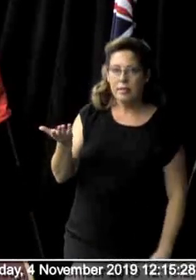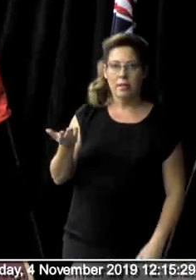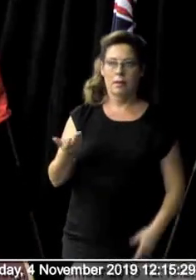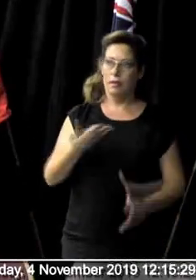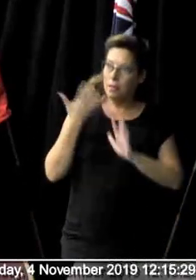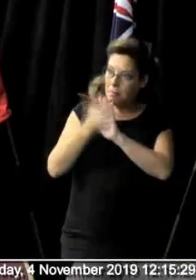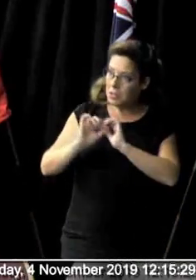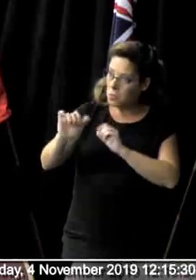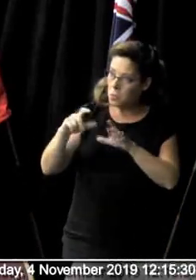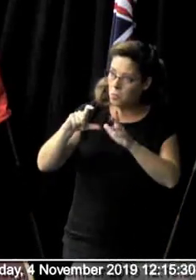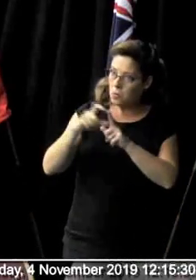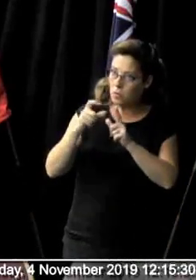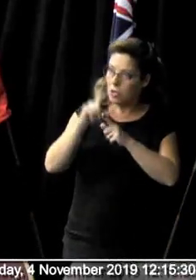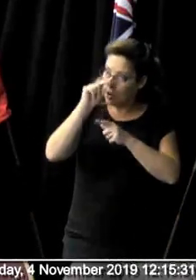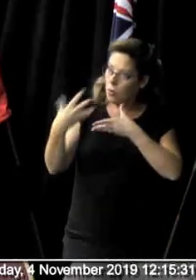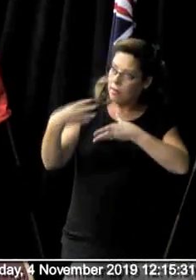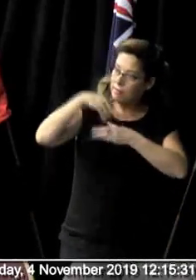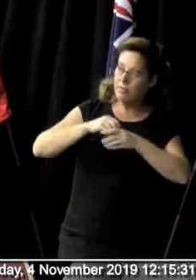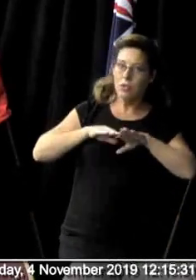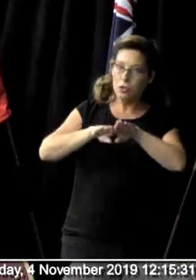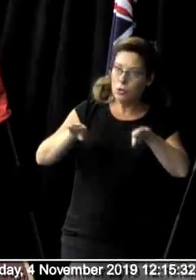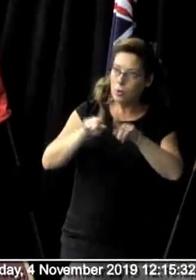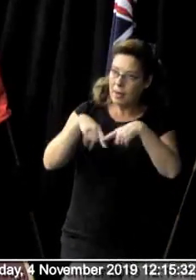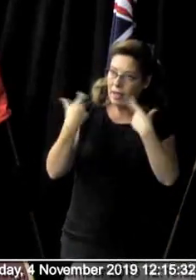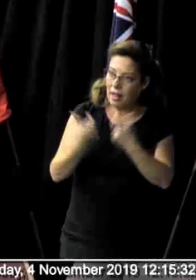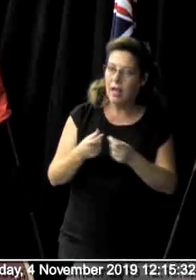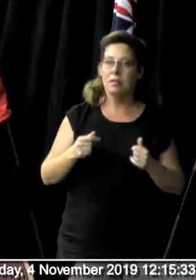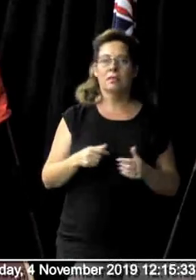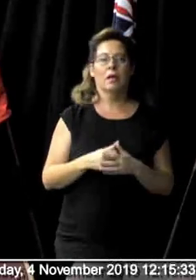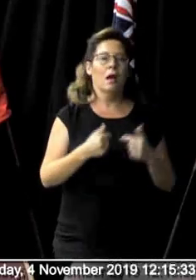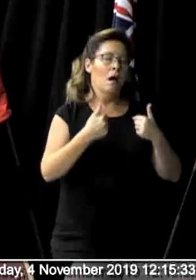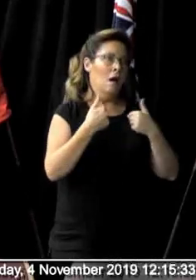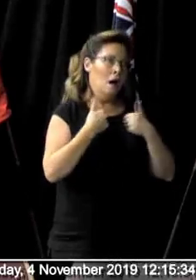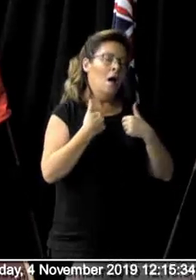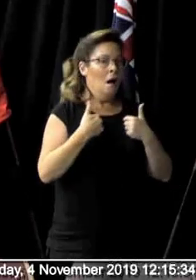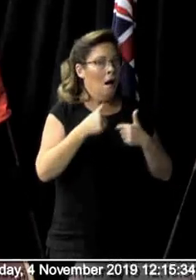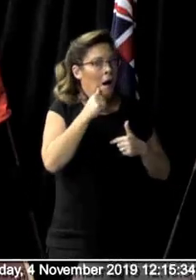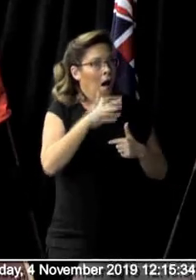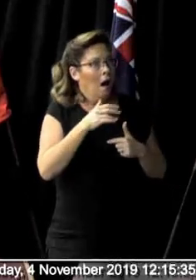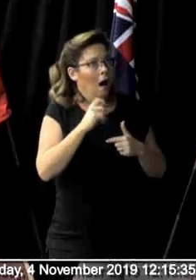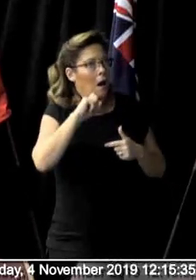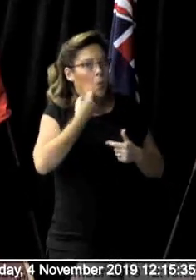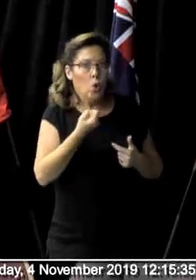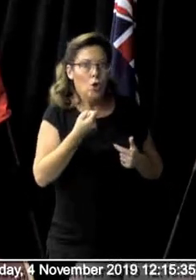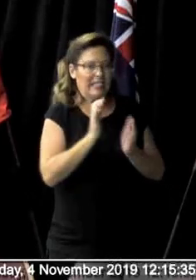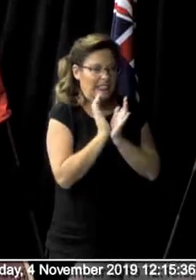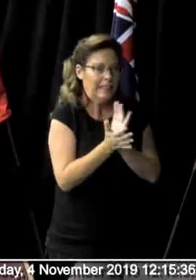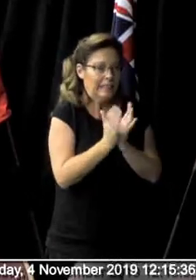to participate in things like swimming lessons or the carnival? I convinced them to allow her to participate. [REDACTED] is an excellent swimmer.